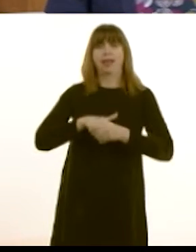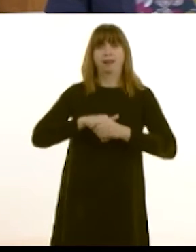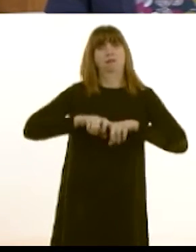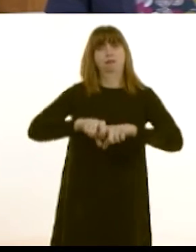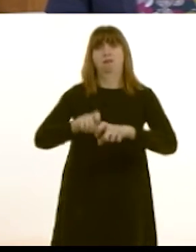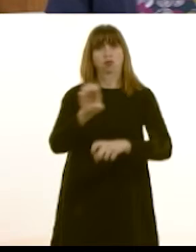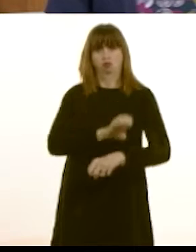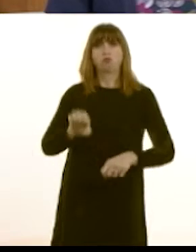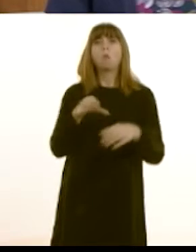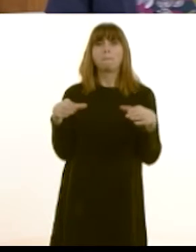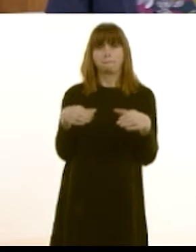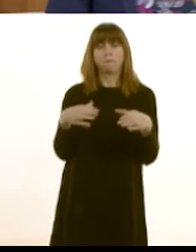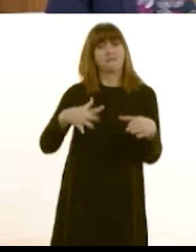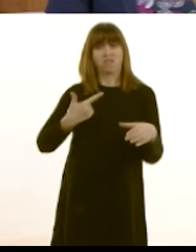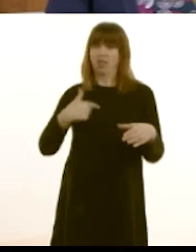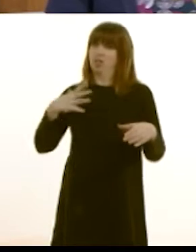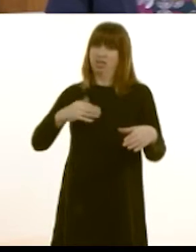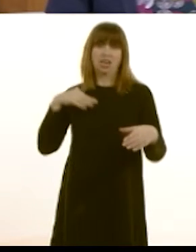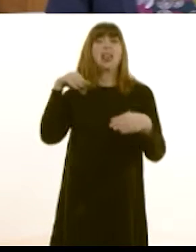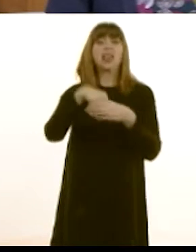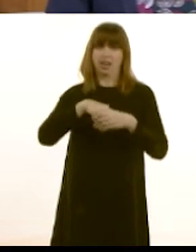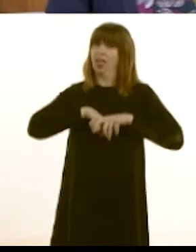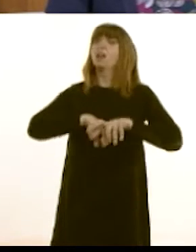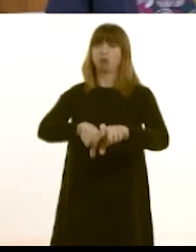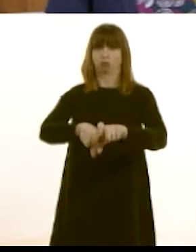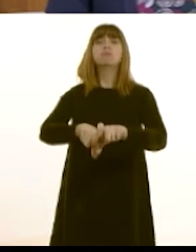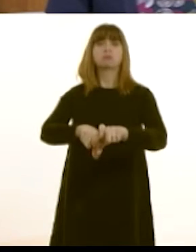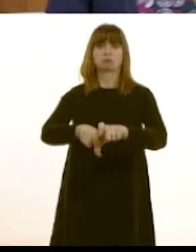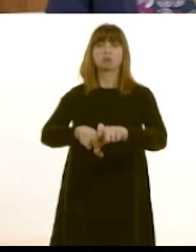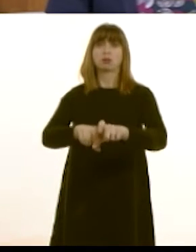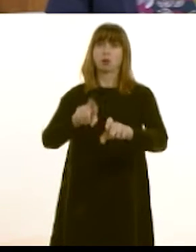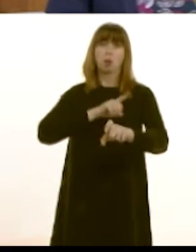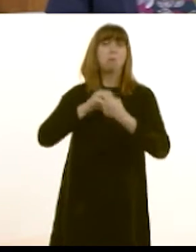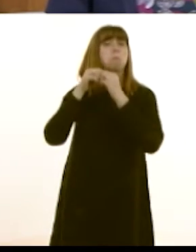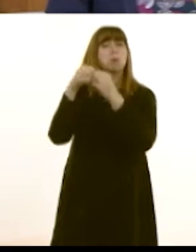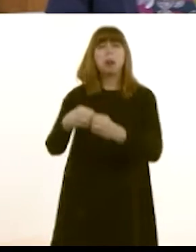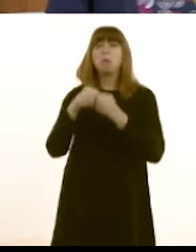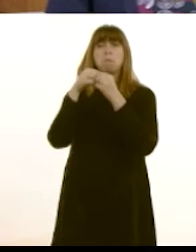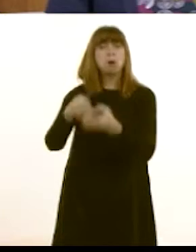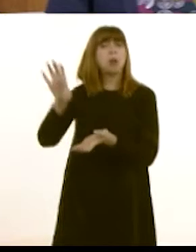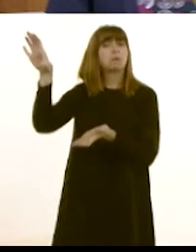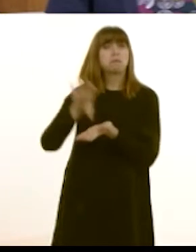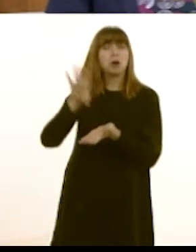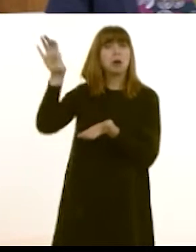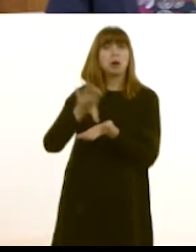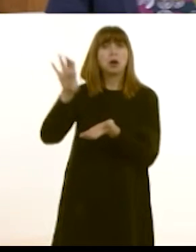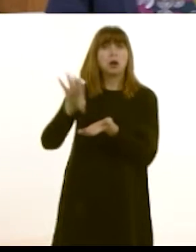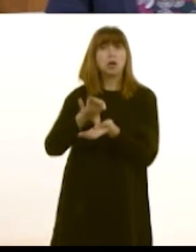on our membership of the European Union, to recognise the billions of pounds of funding that weíve had, and, of course, the access to one of the worldís biggest single markets.